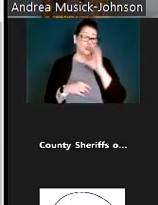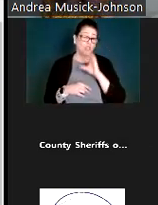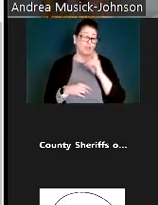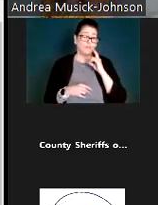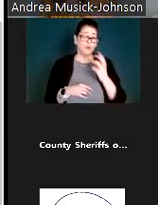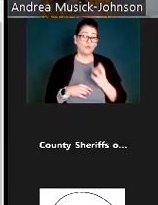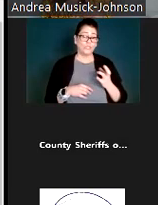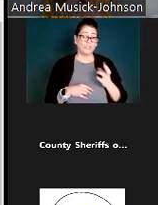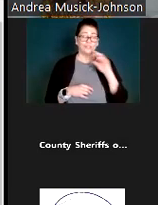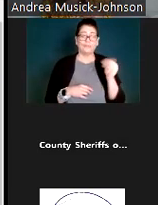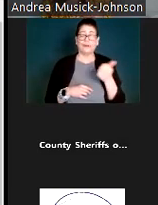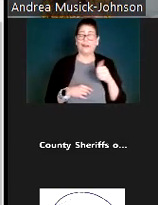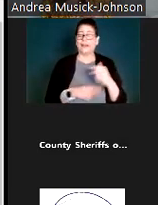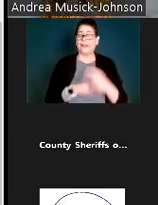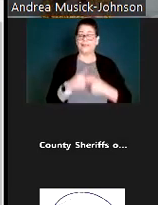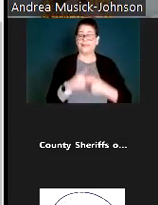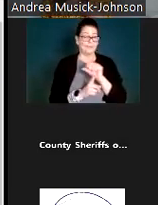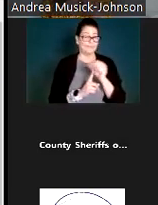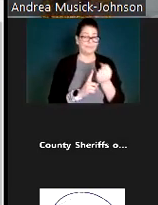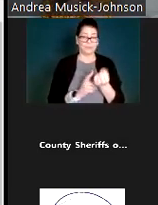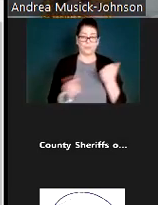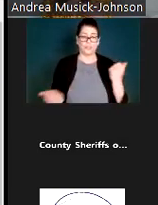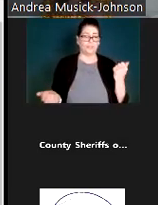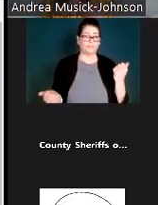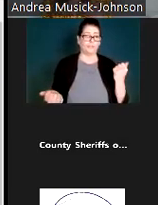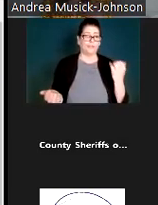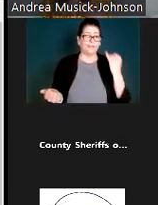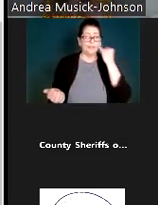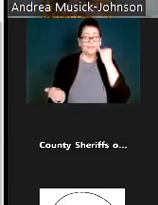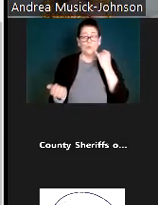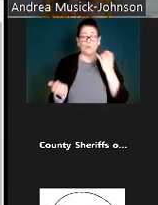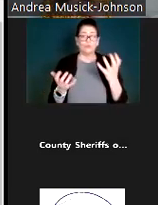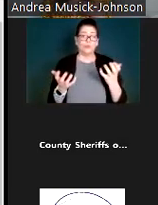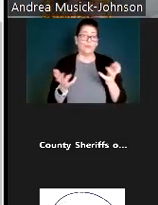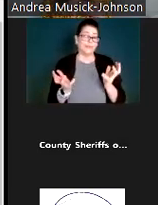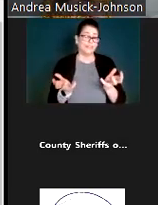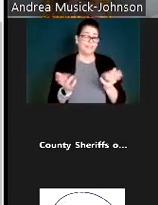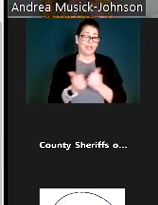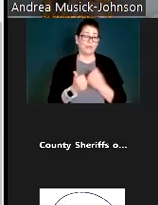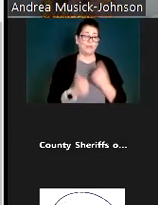for any type of situation that I'm going through. So if you wanted to talk to someone and you're